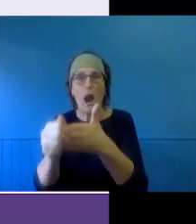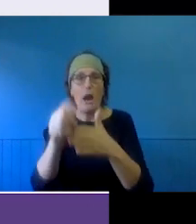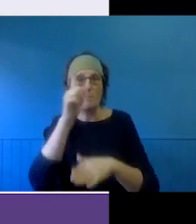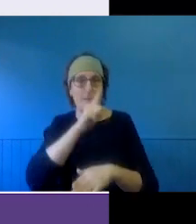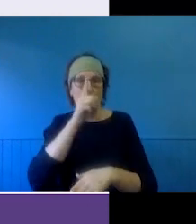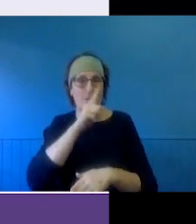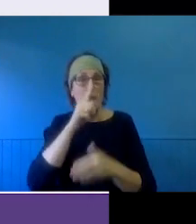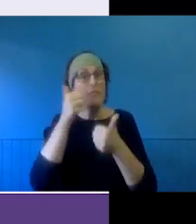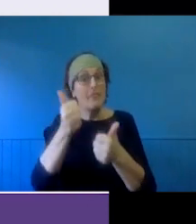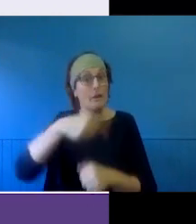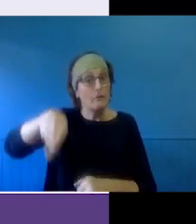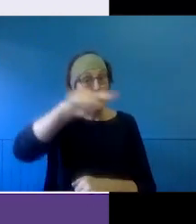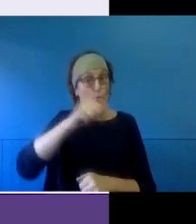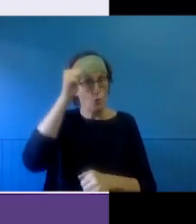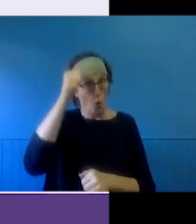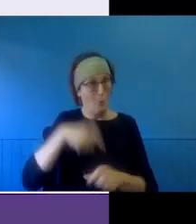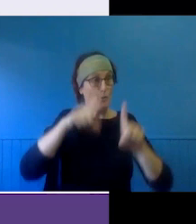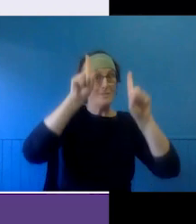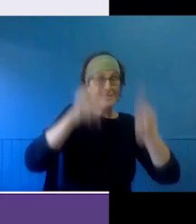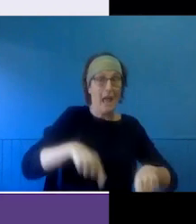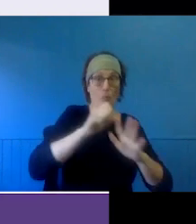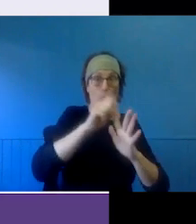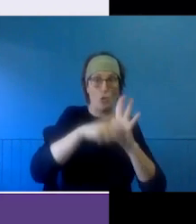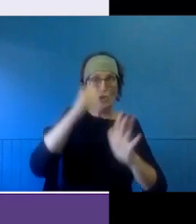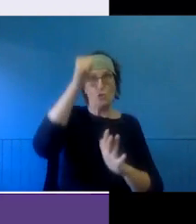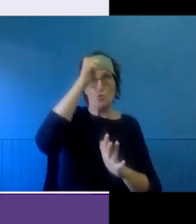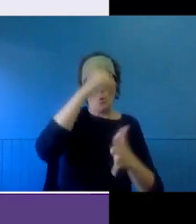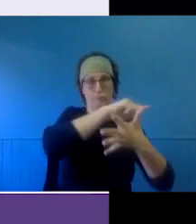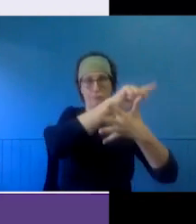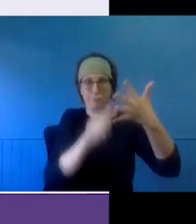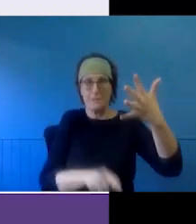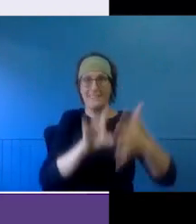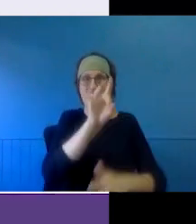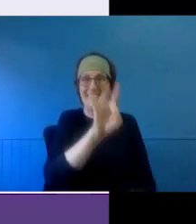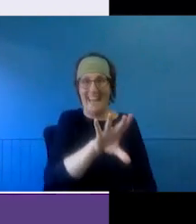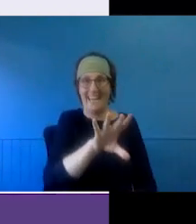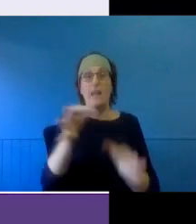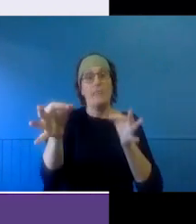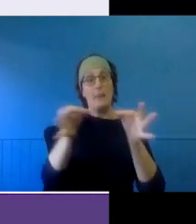know when you're starting a project, as you're planning them, a good way